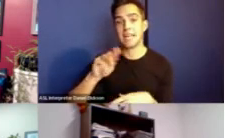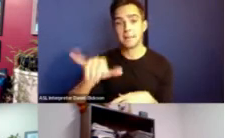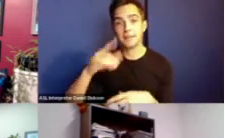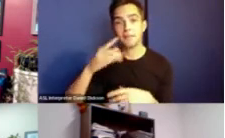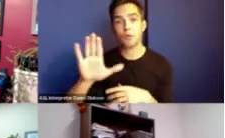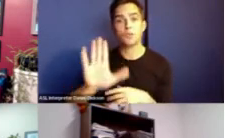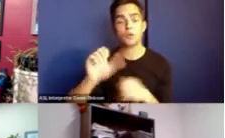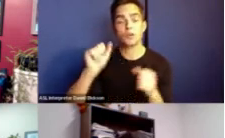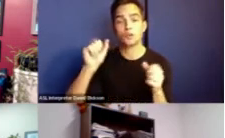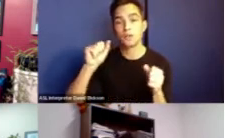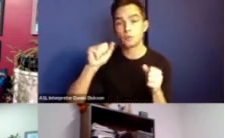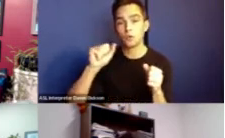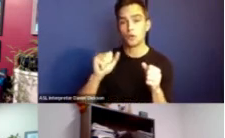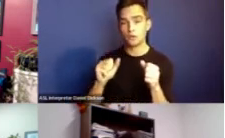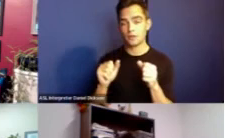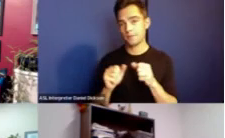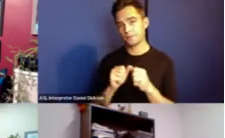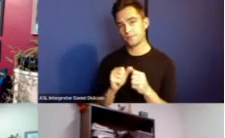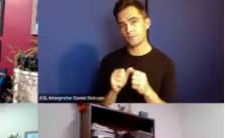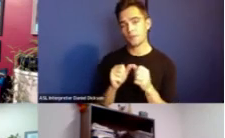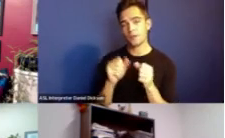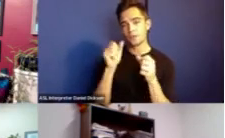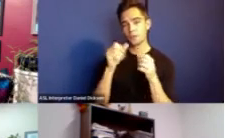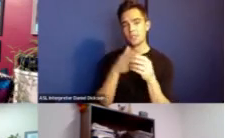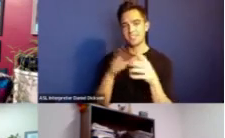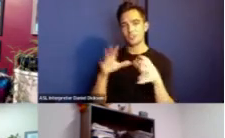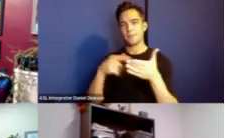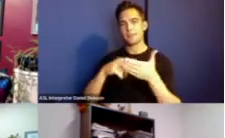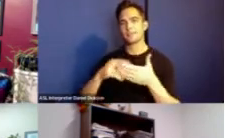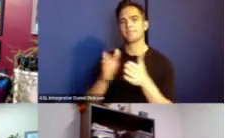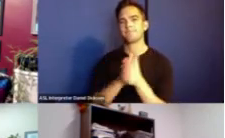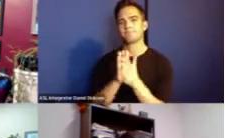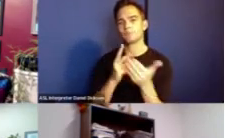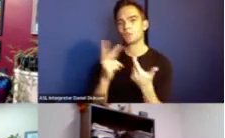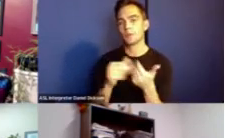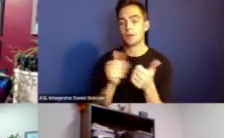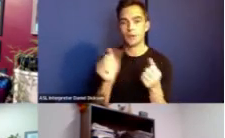incredible, incredible leadership of this initiative and the way that you were able to bring together this